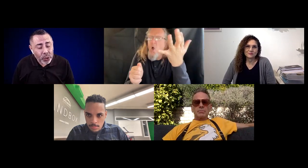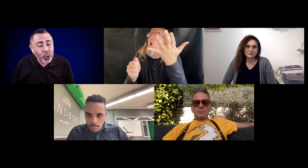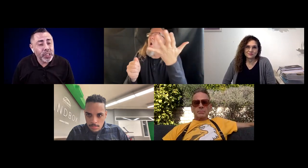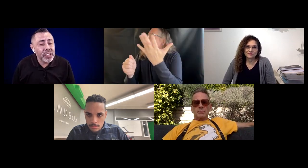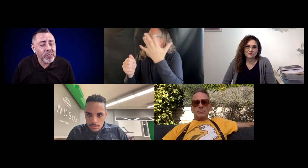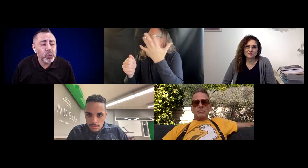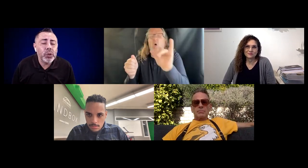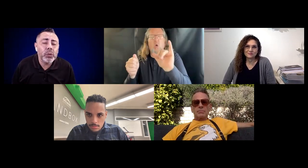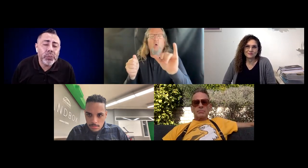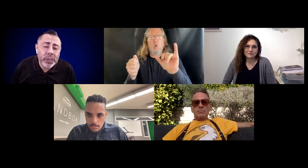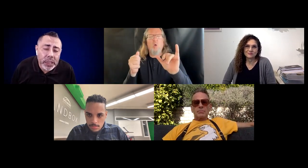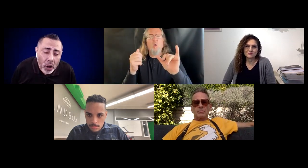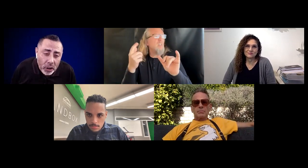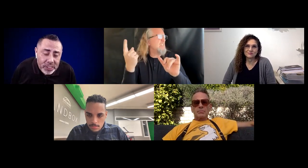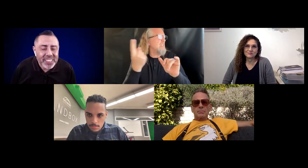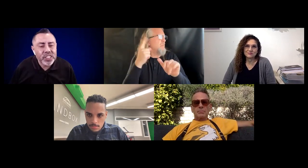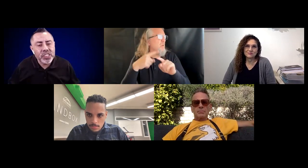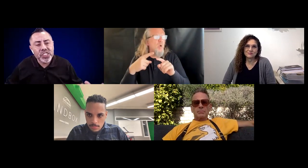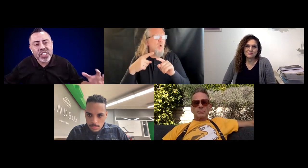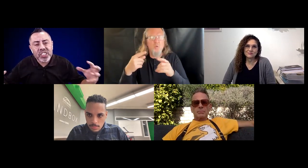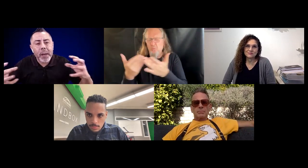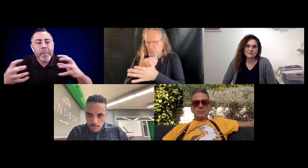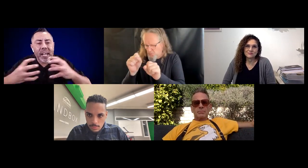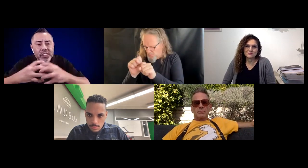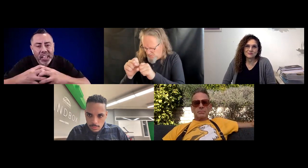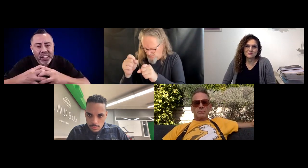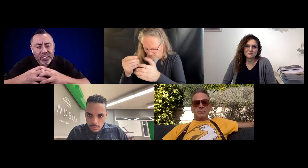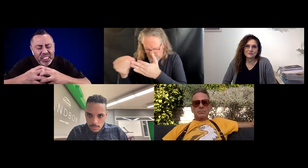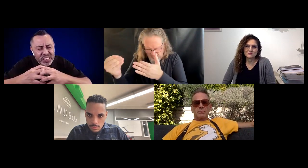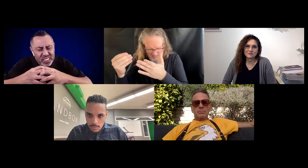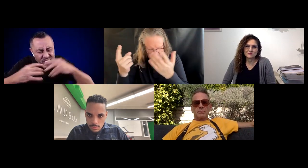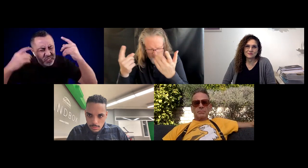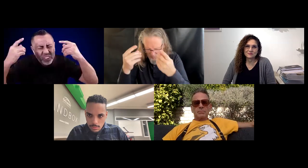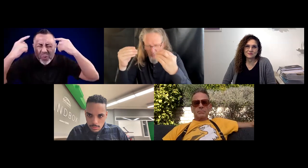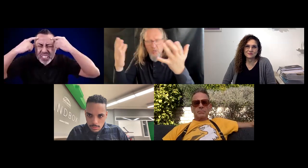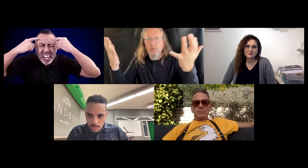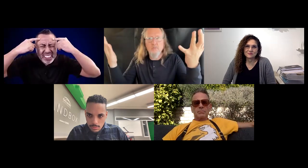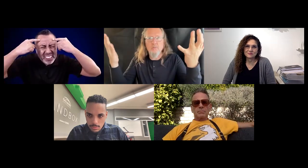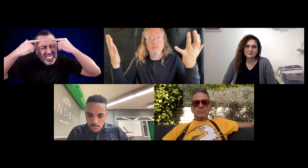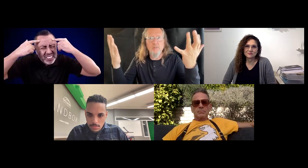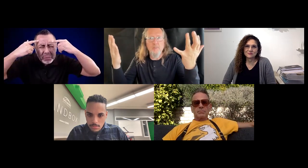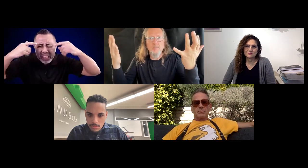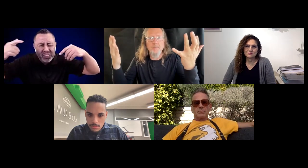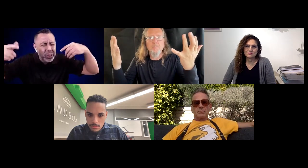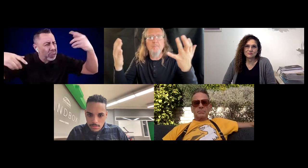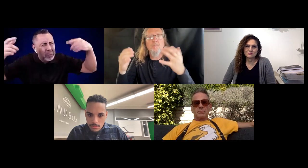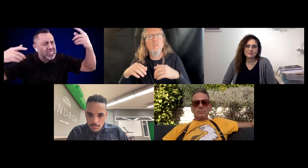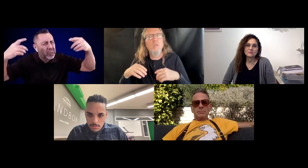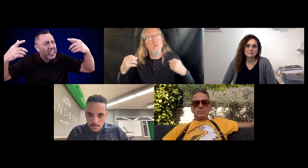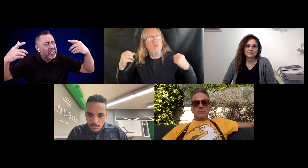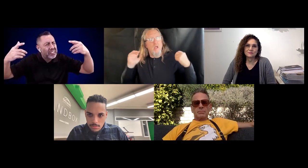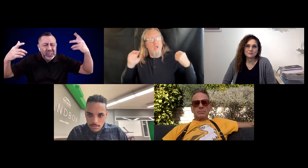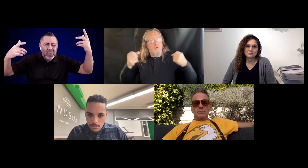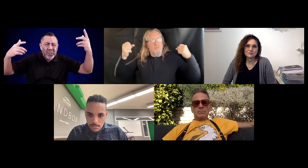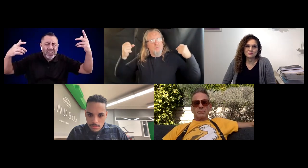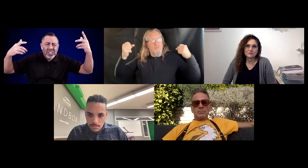Or do they have to work really hard to stitch that back together to say, oh, yeah, I think you said something about going somewhere, a store.